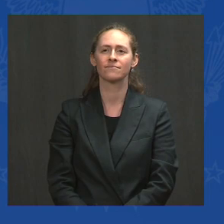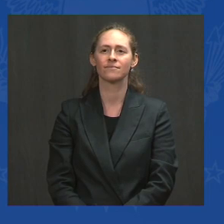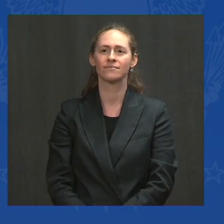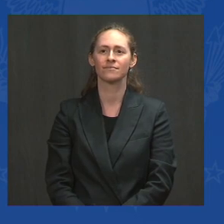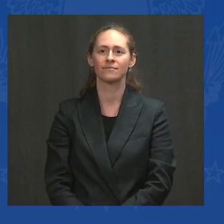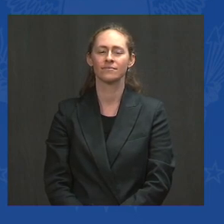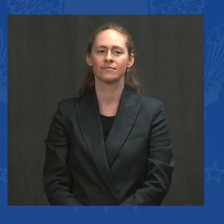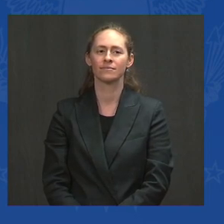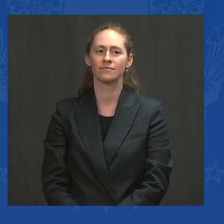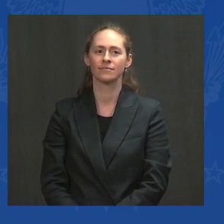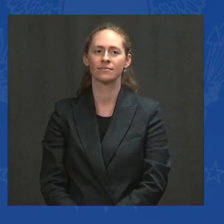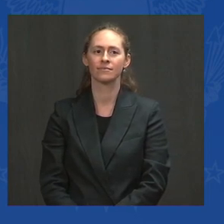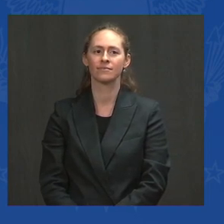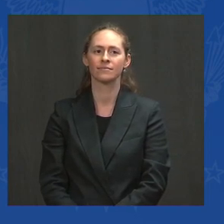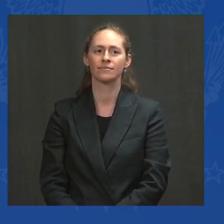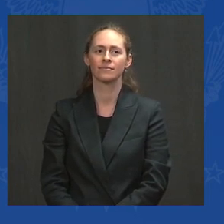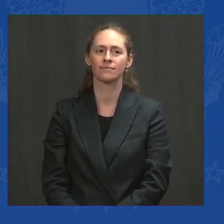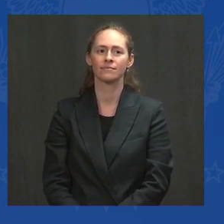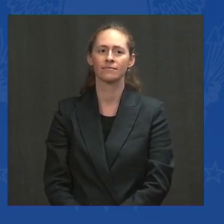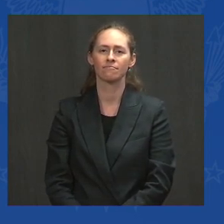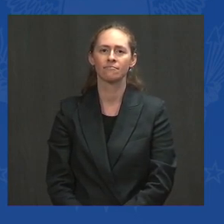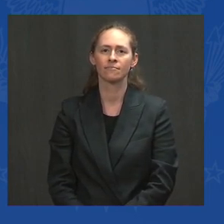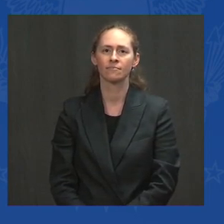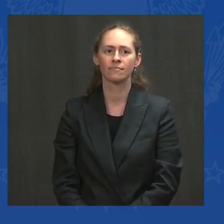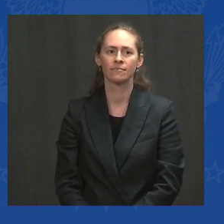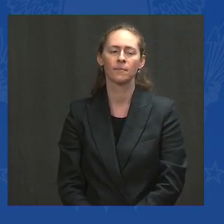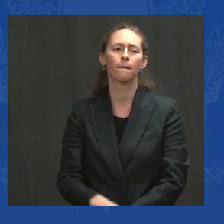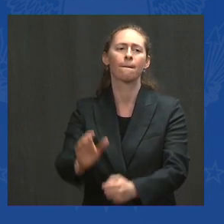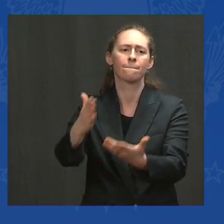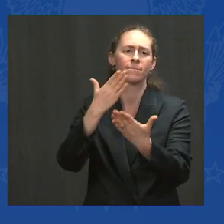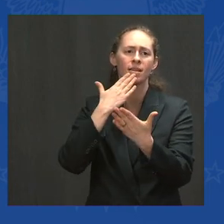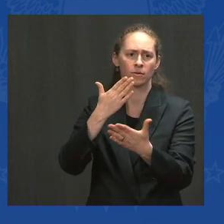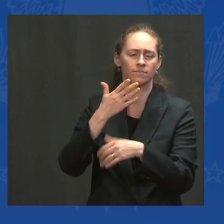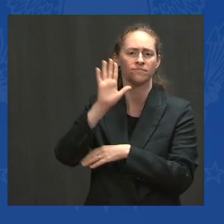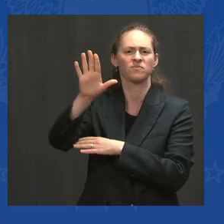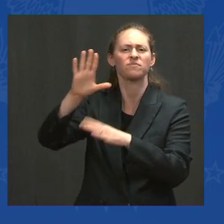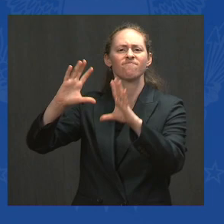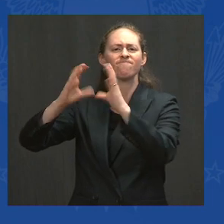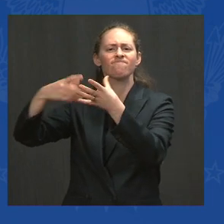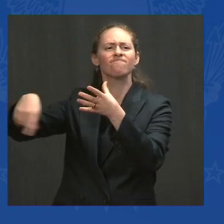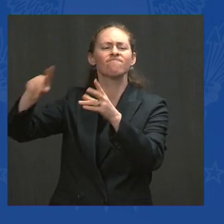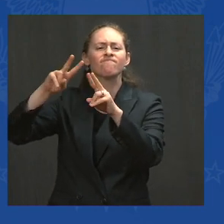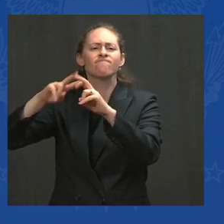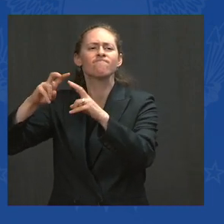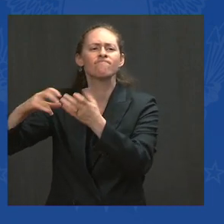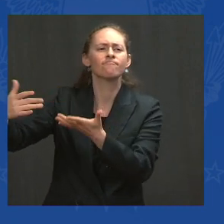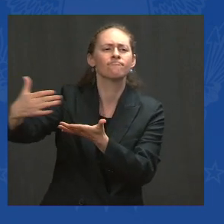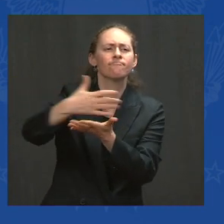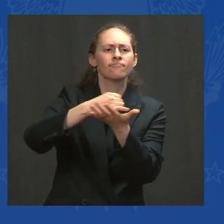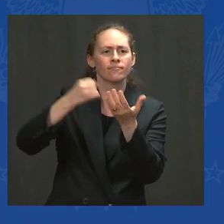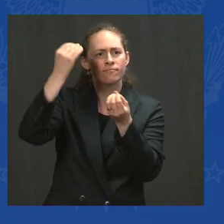The Press: Mr. President, thank you very much. Your own intelligence community has assessed that the Afghan government will likely collapse.